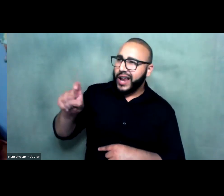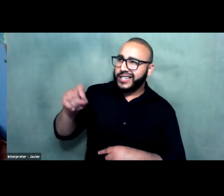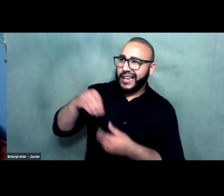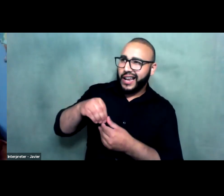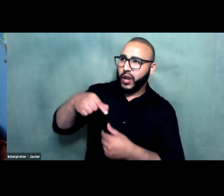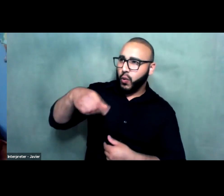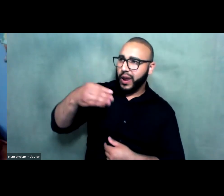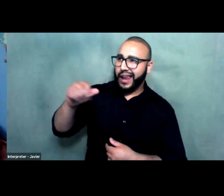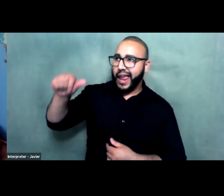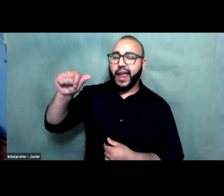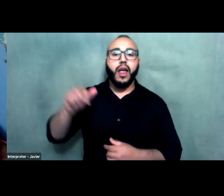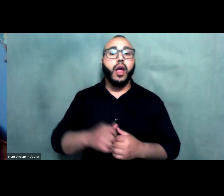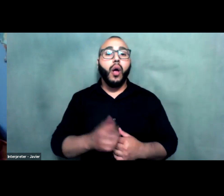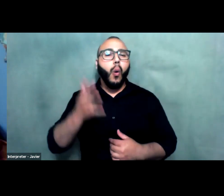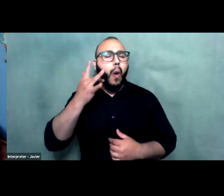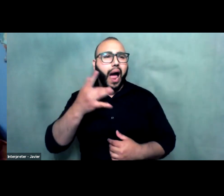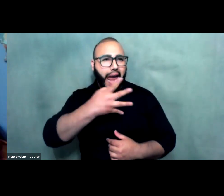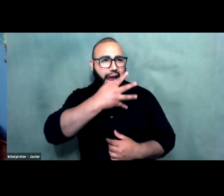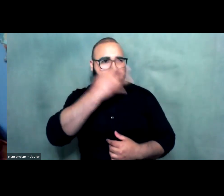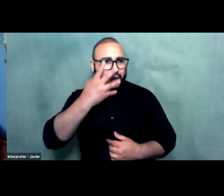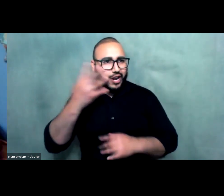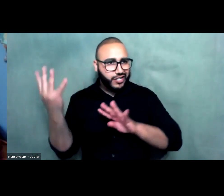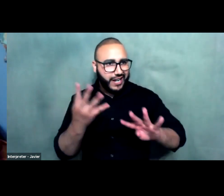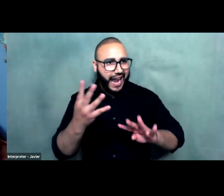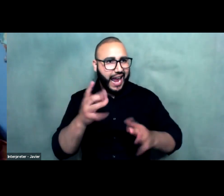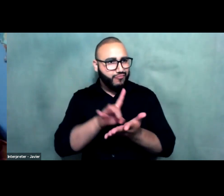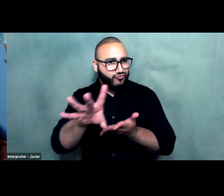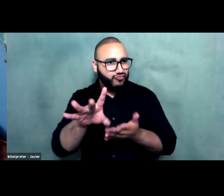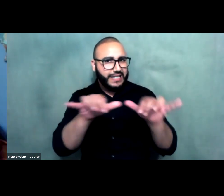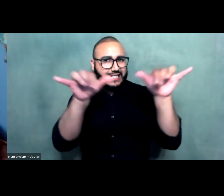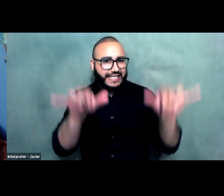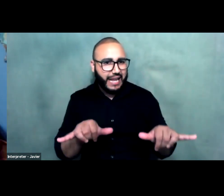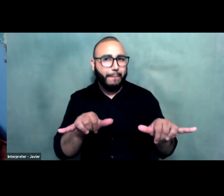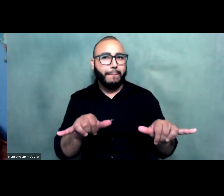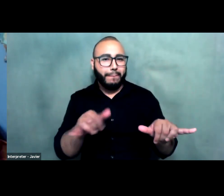immigration and deportation system even exist? Why can't people just come and go, if